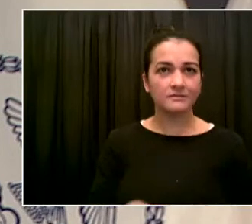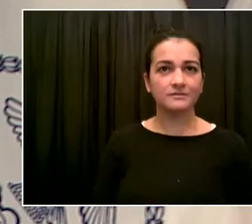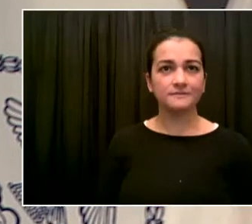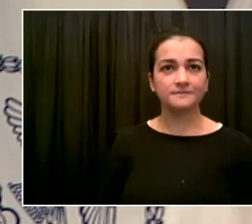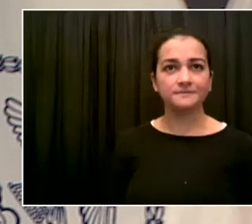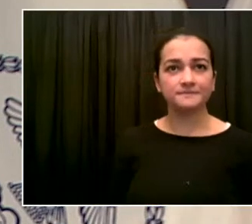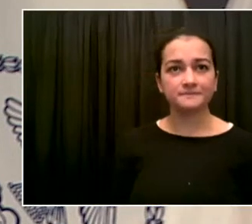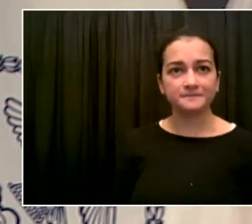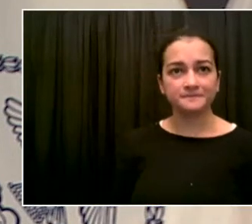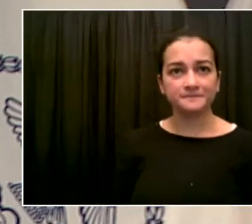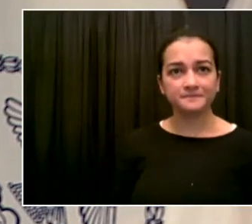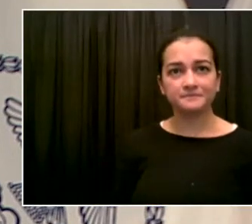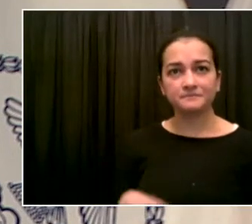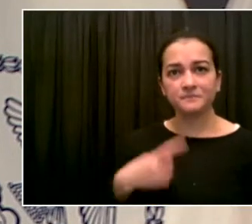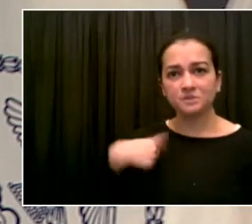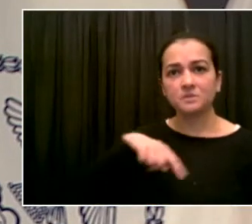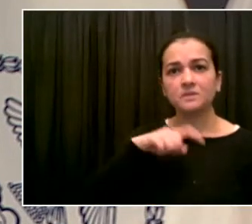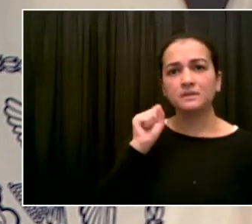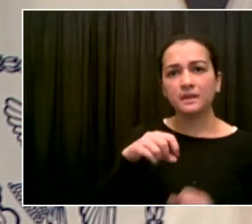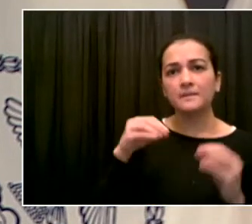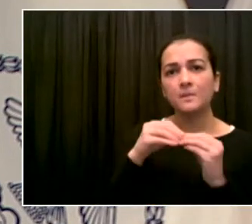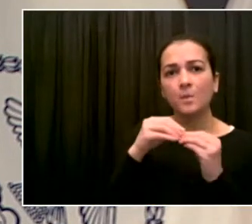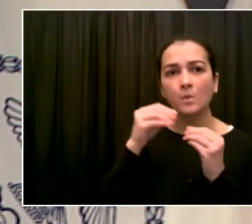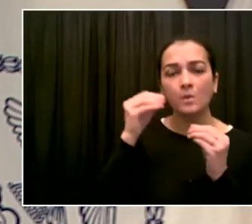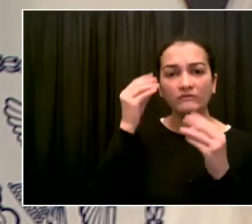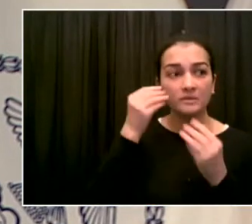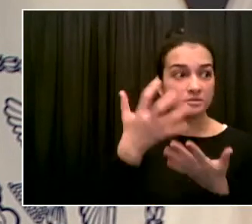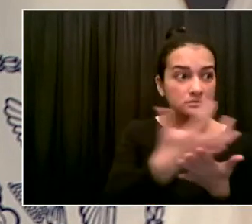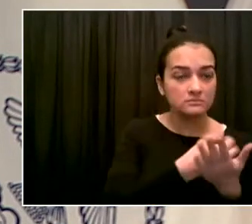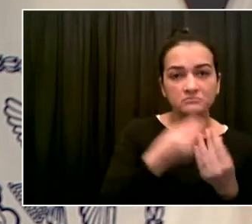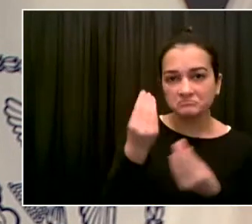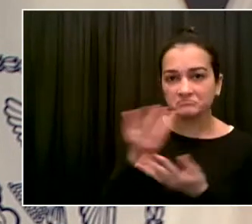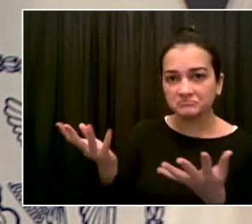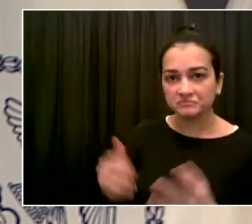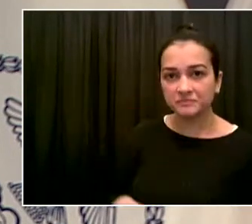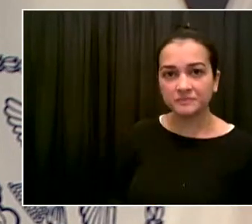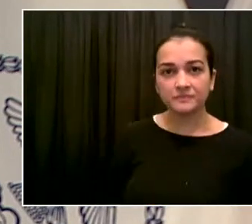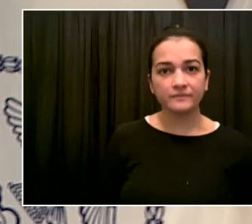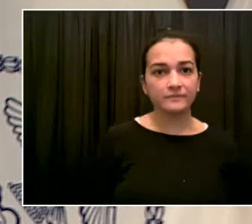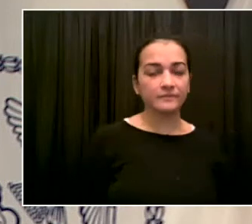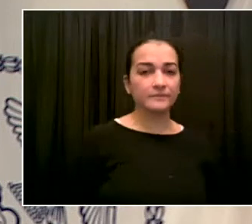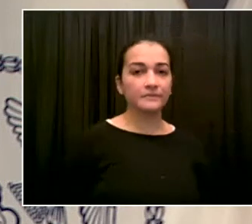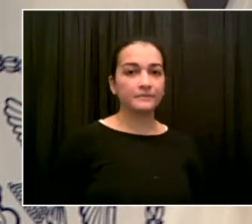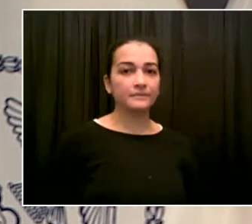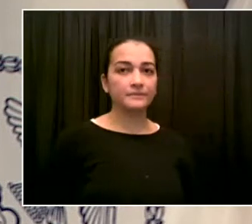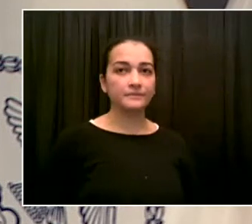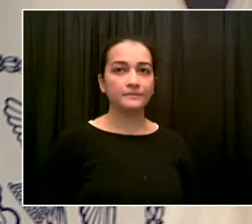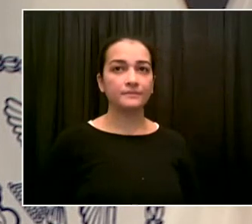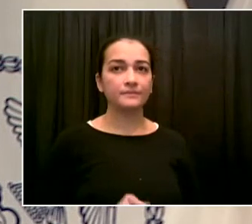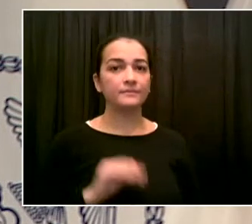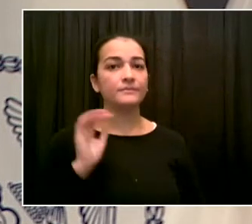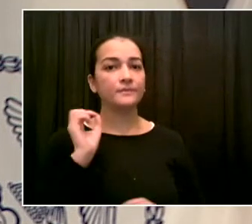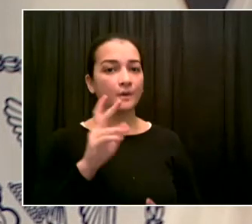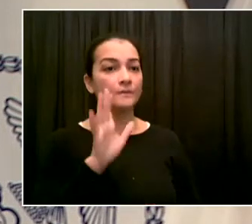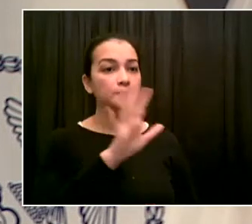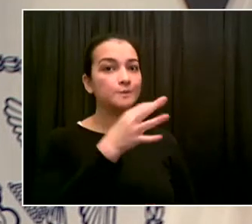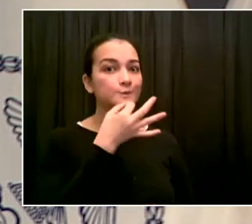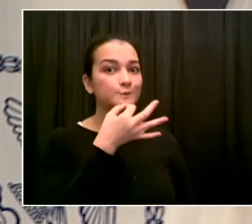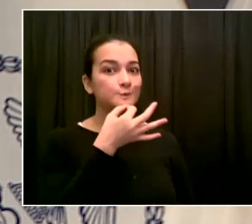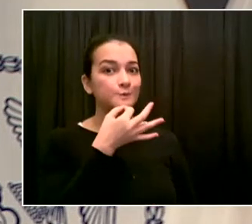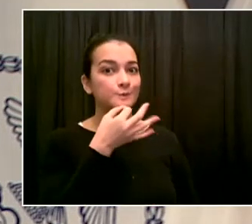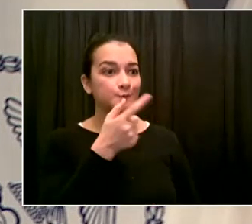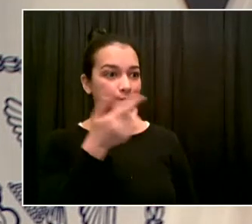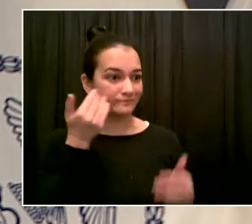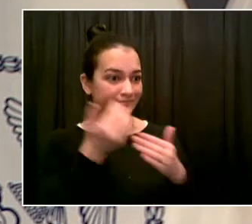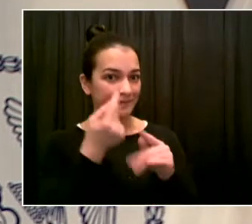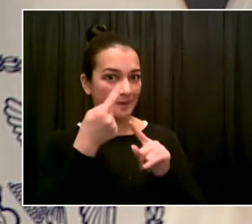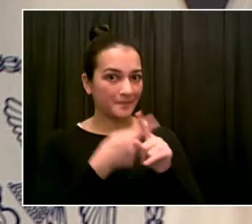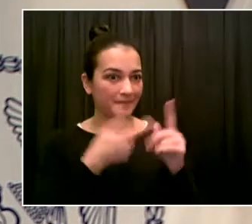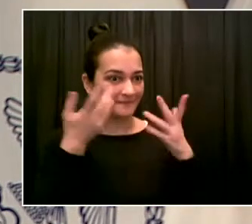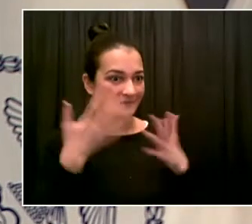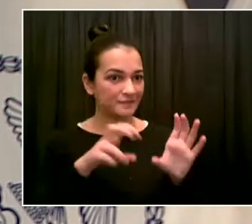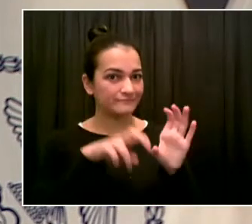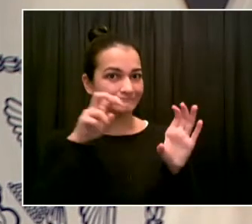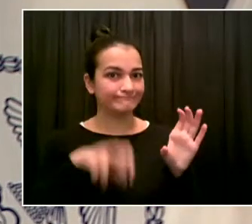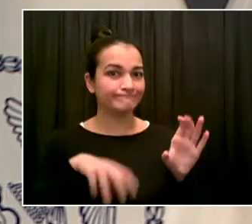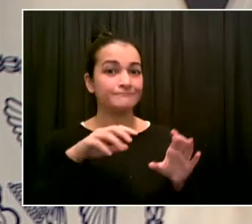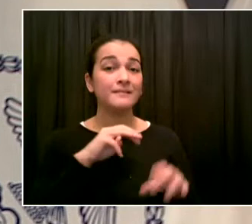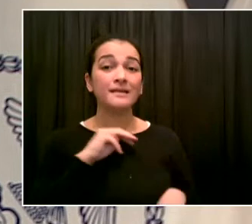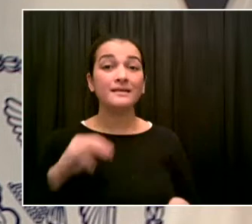UPDATE SOON.